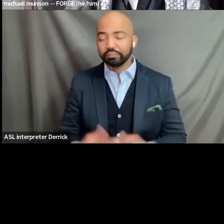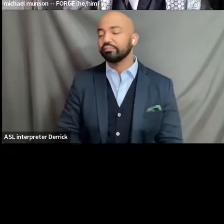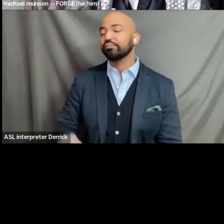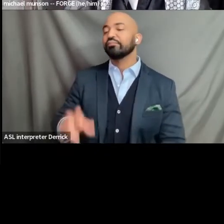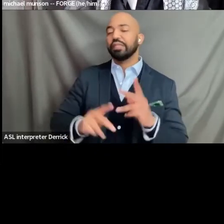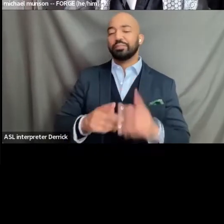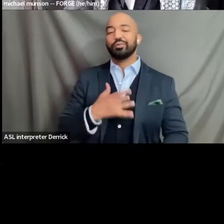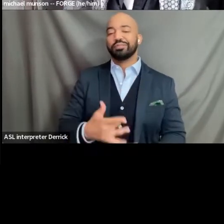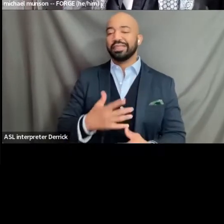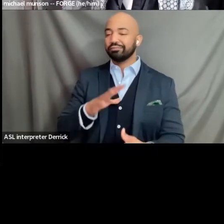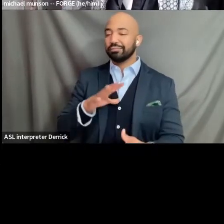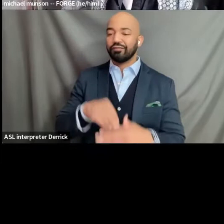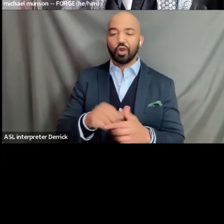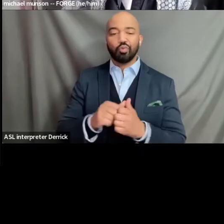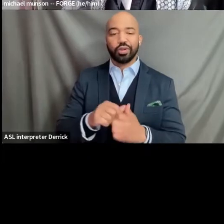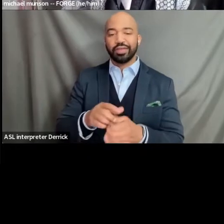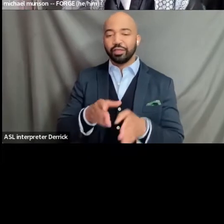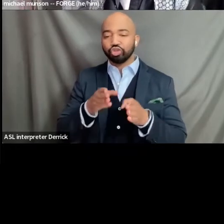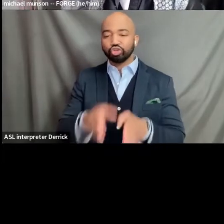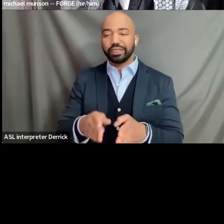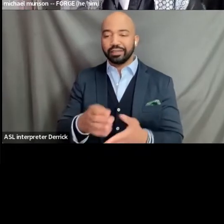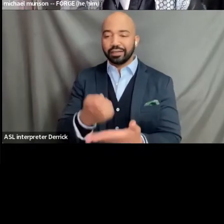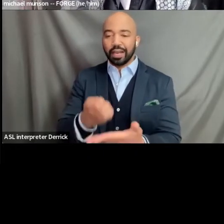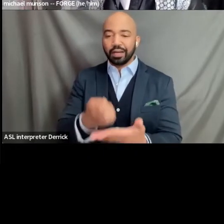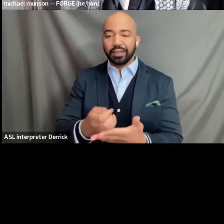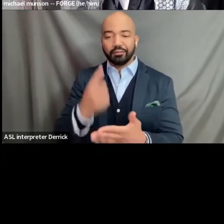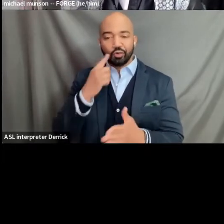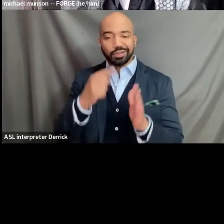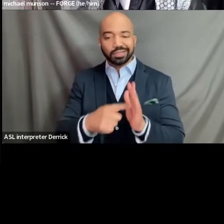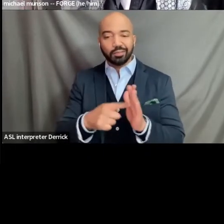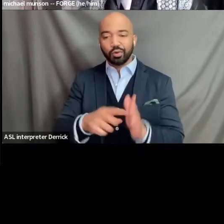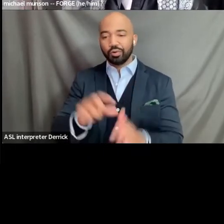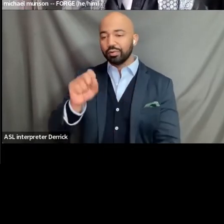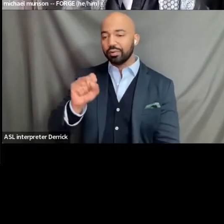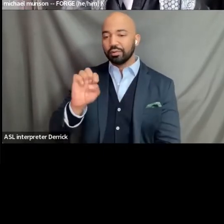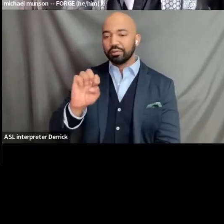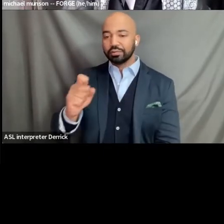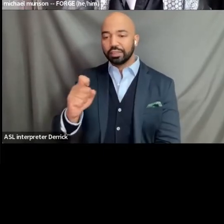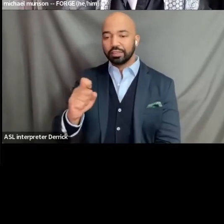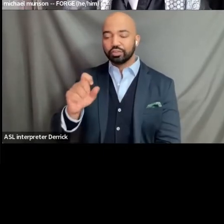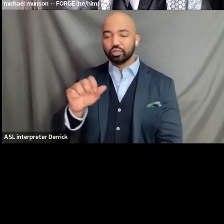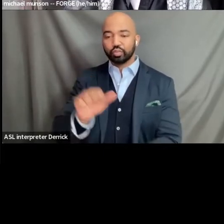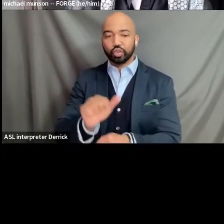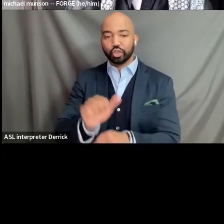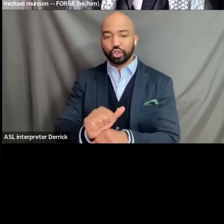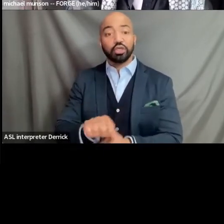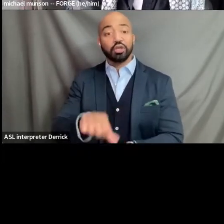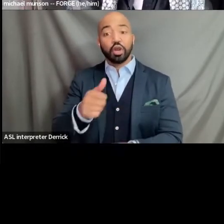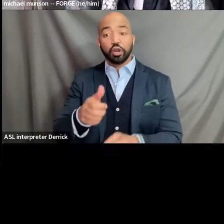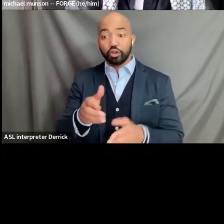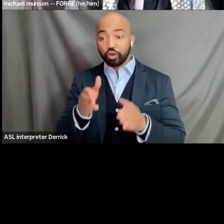So through sex work or selling other things that may be legal or not in order to have a roof or food.